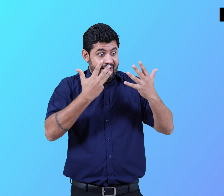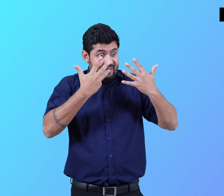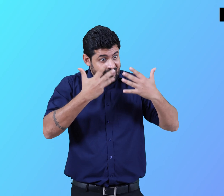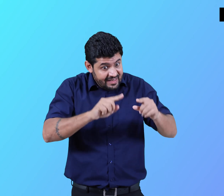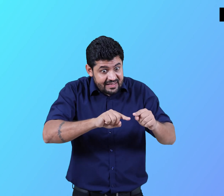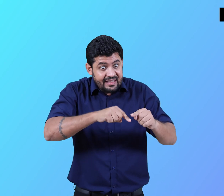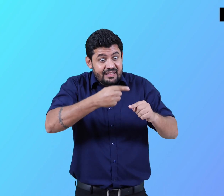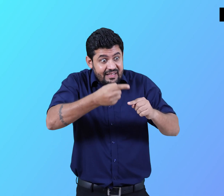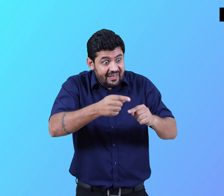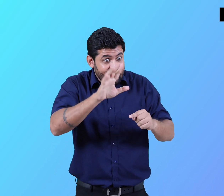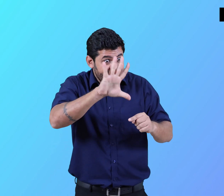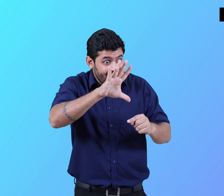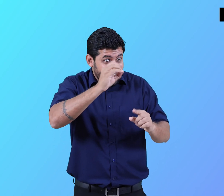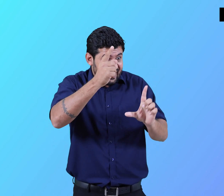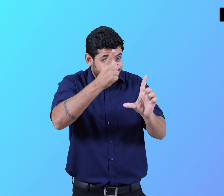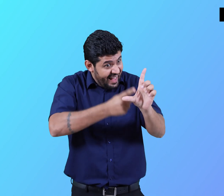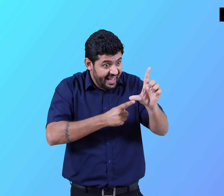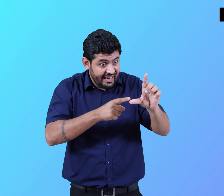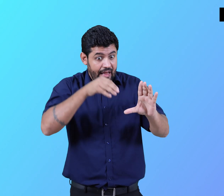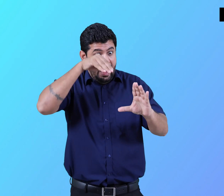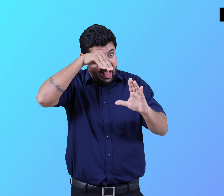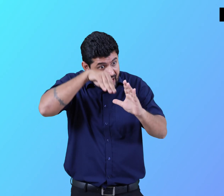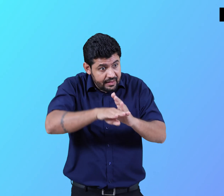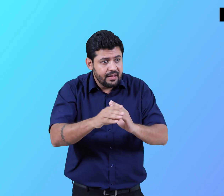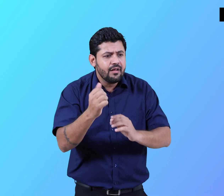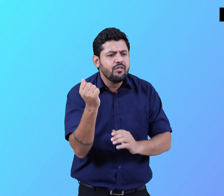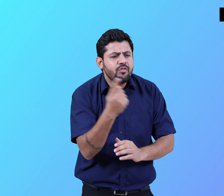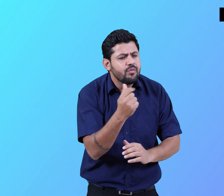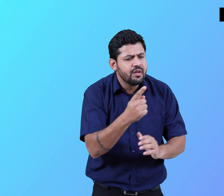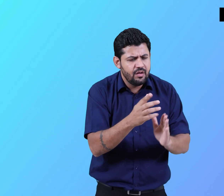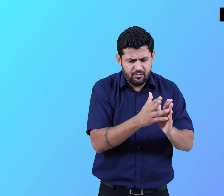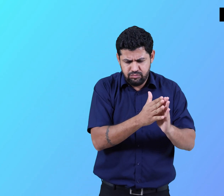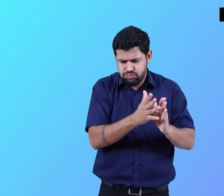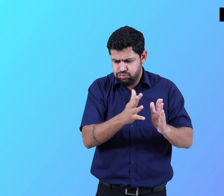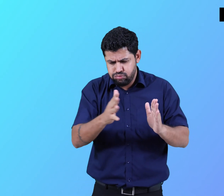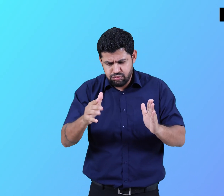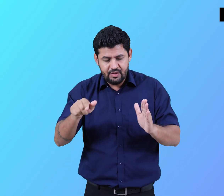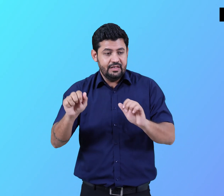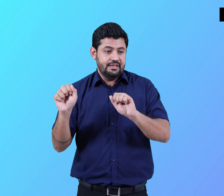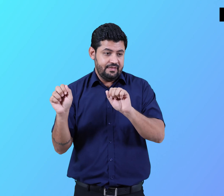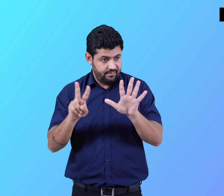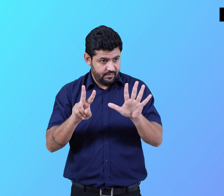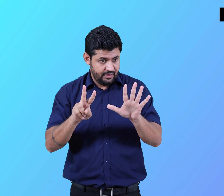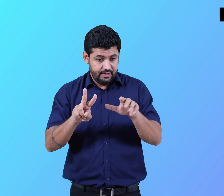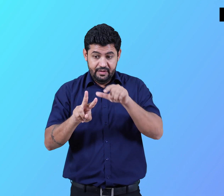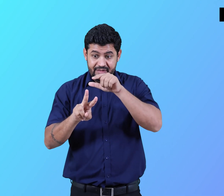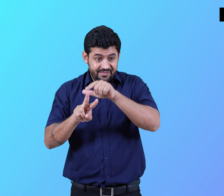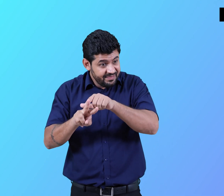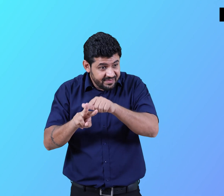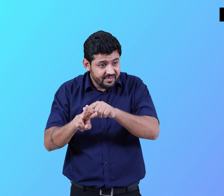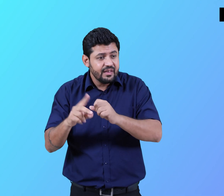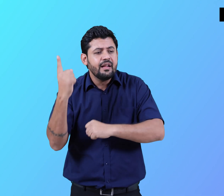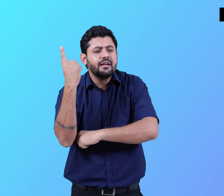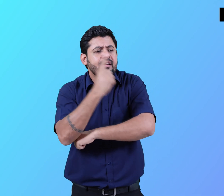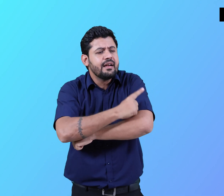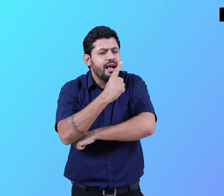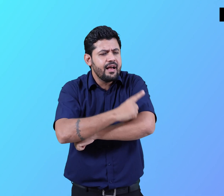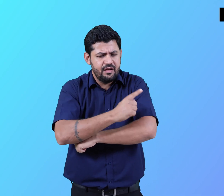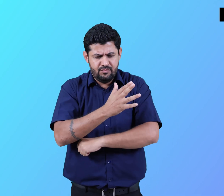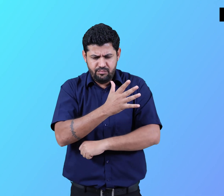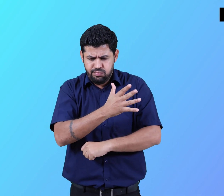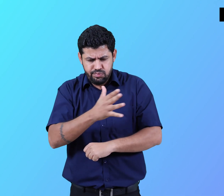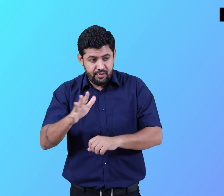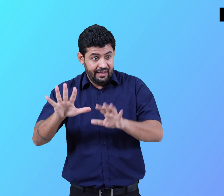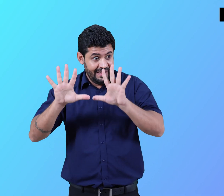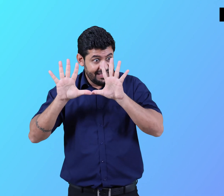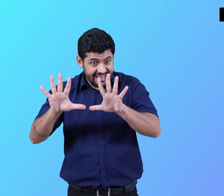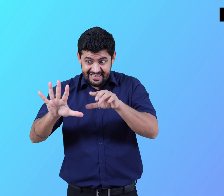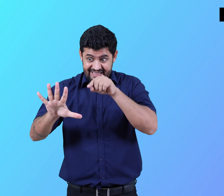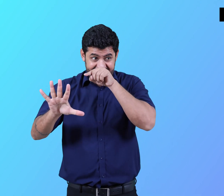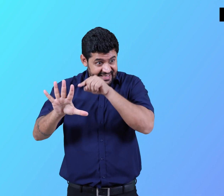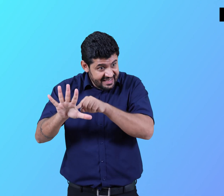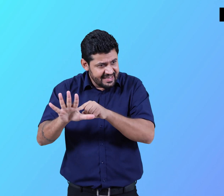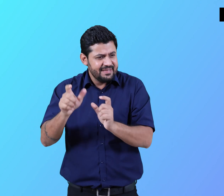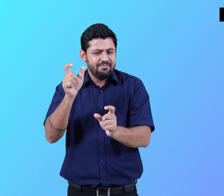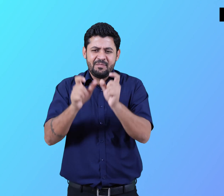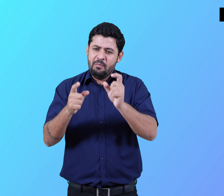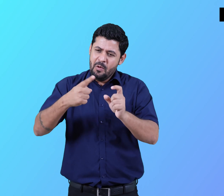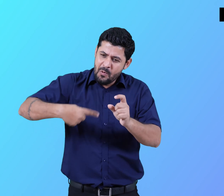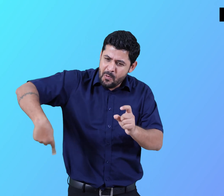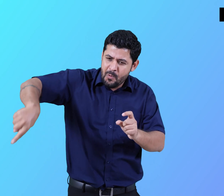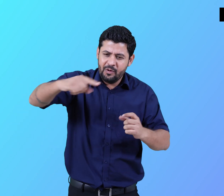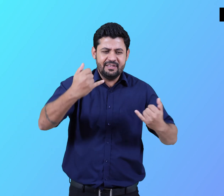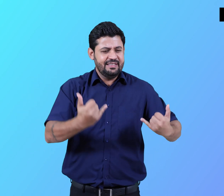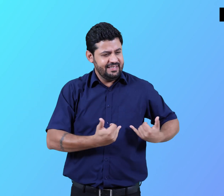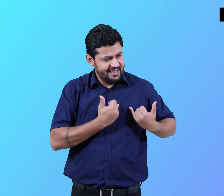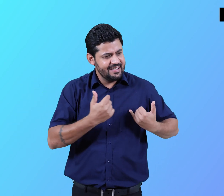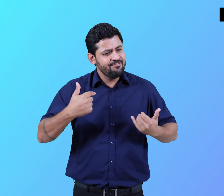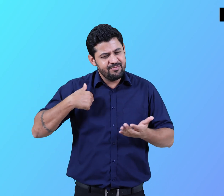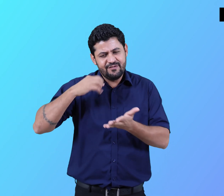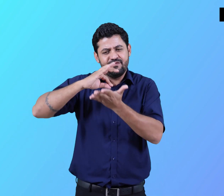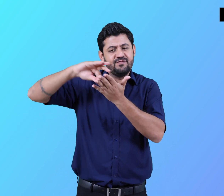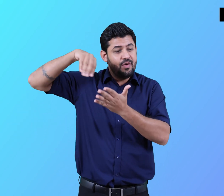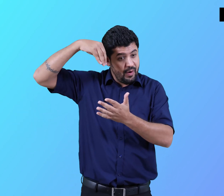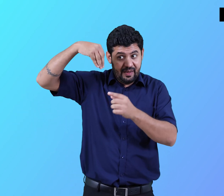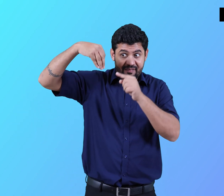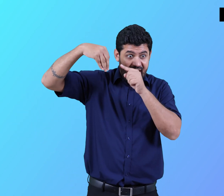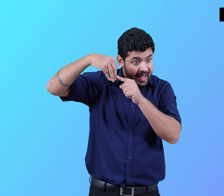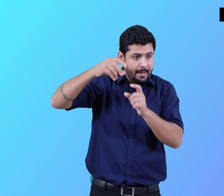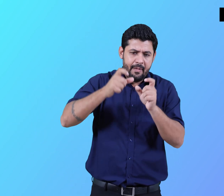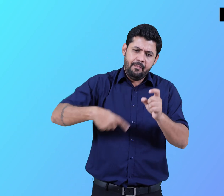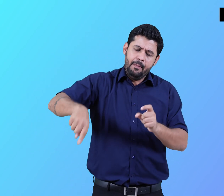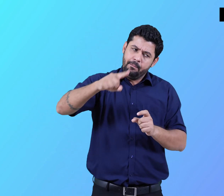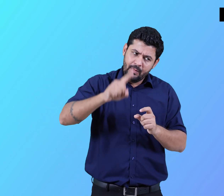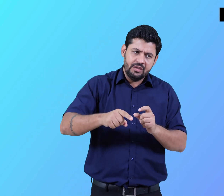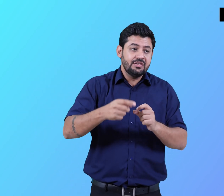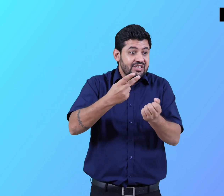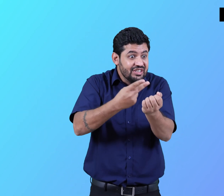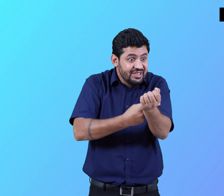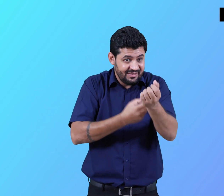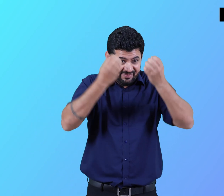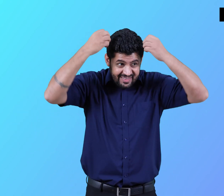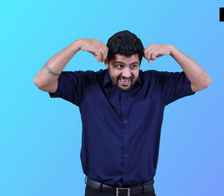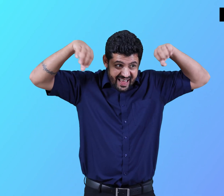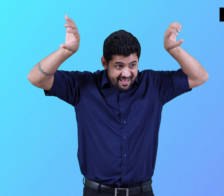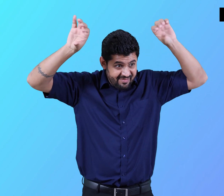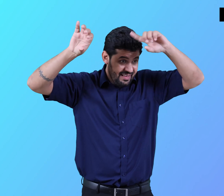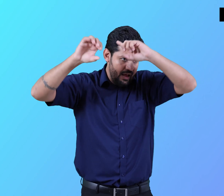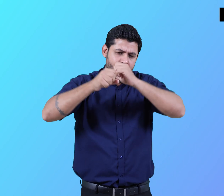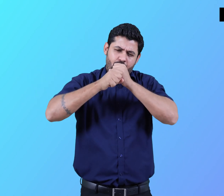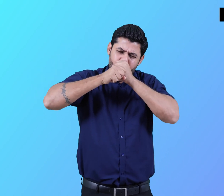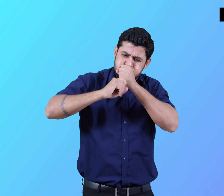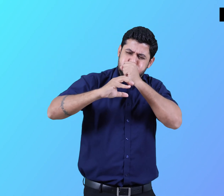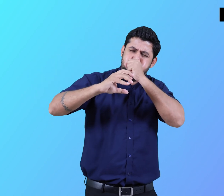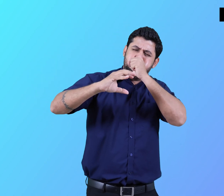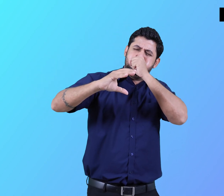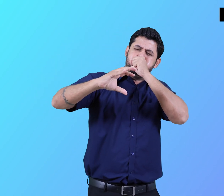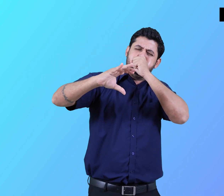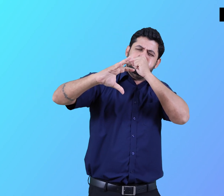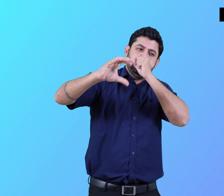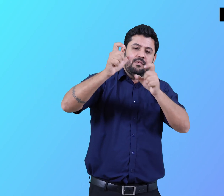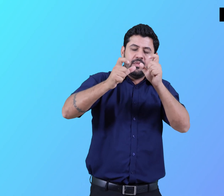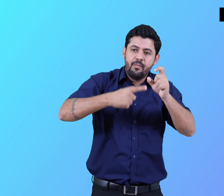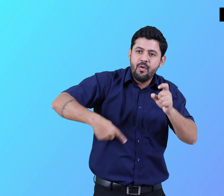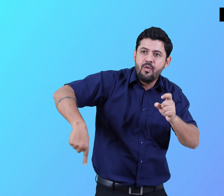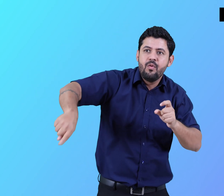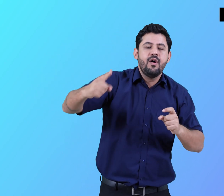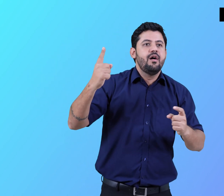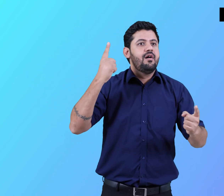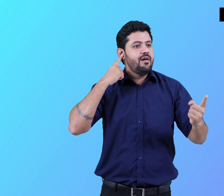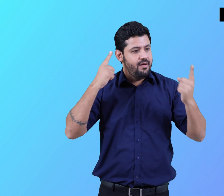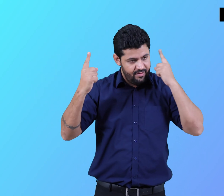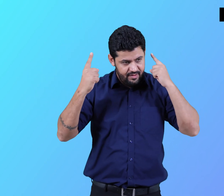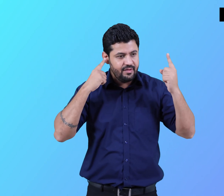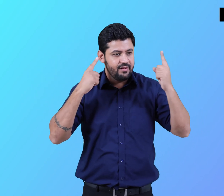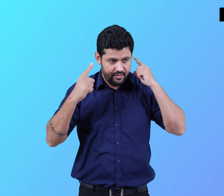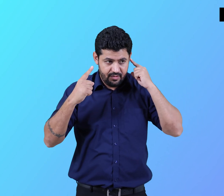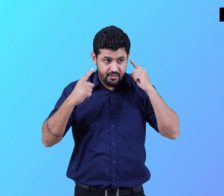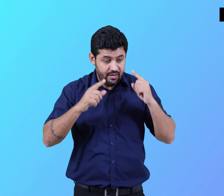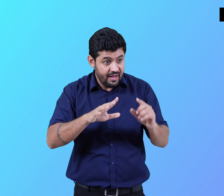On the Day of Purification, you must blow a ram’s horn. That will be on the tenth day of the seventh month. You must blow the ram’s horn throughout the whole country.